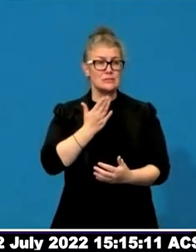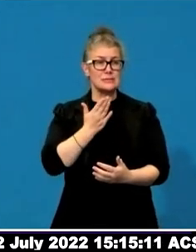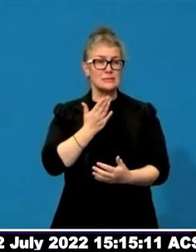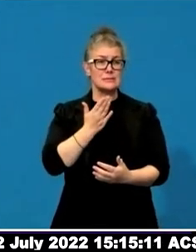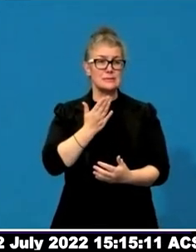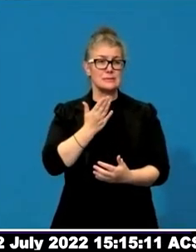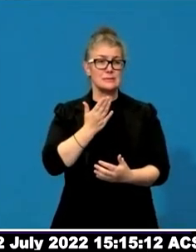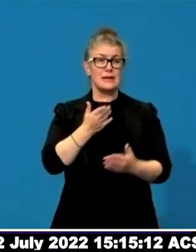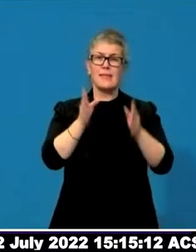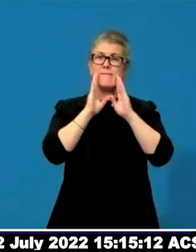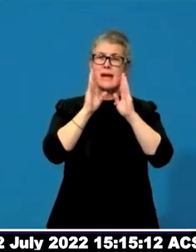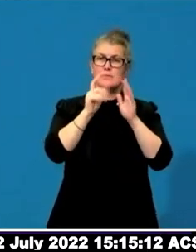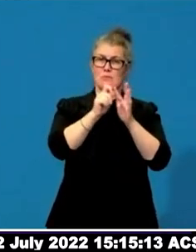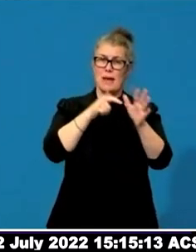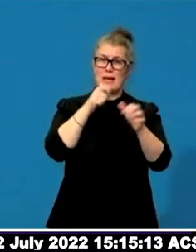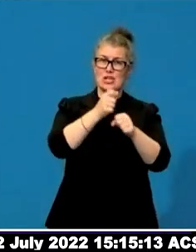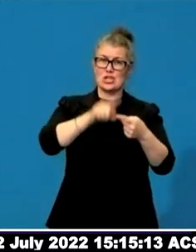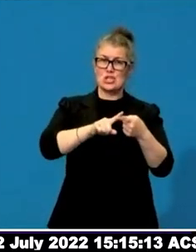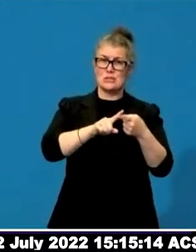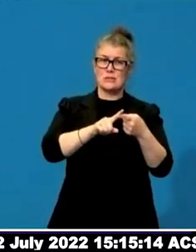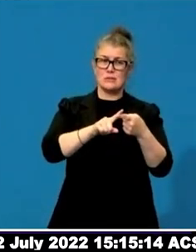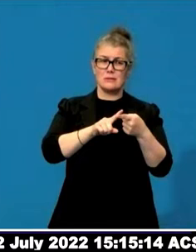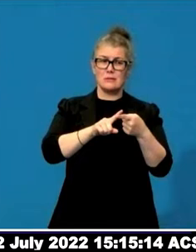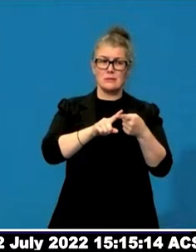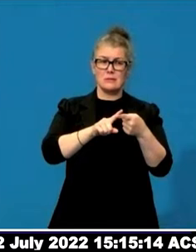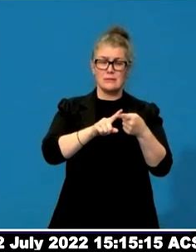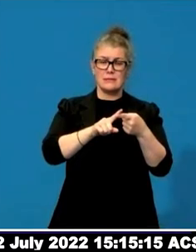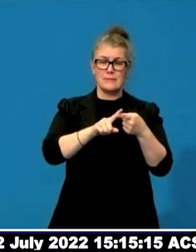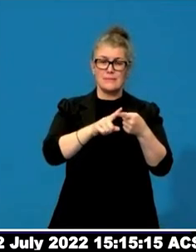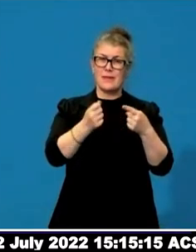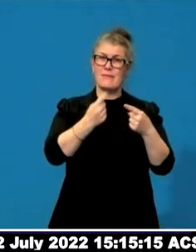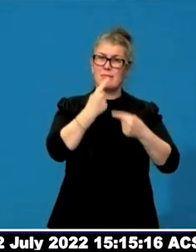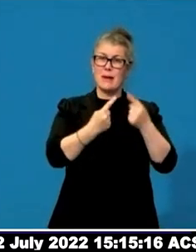a great source of information and also problem solving.